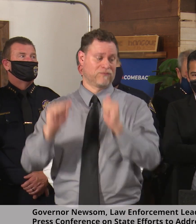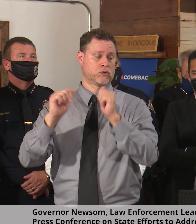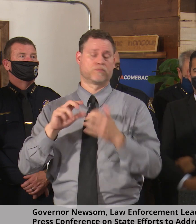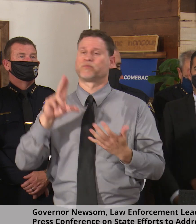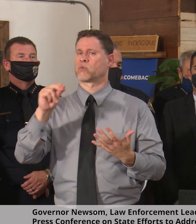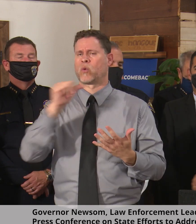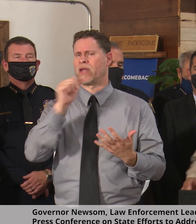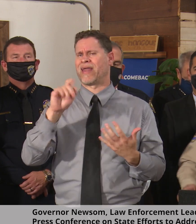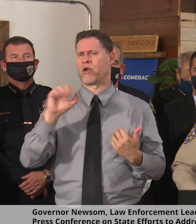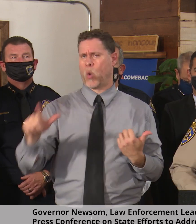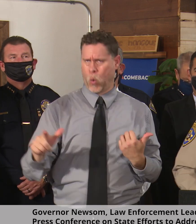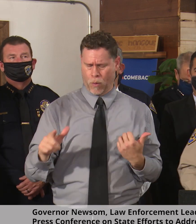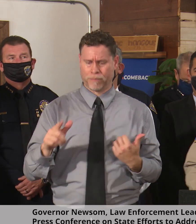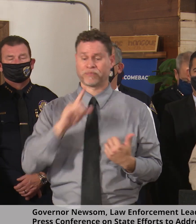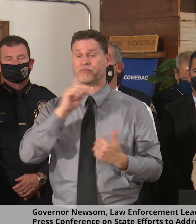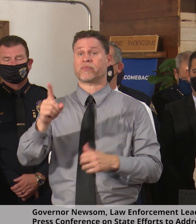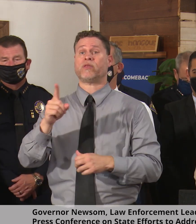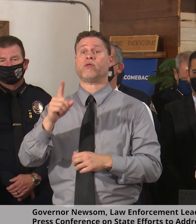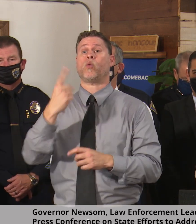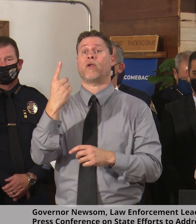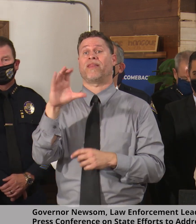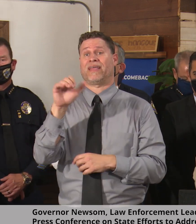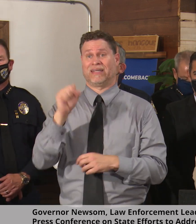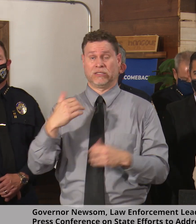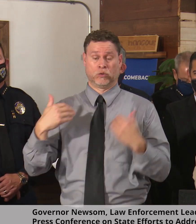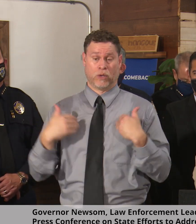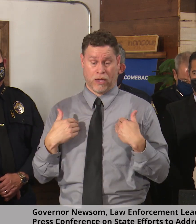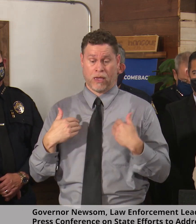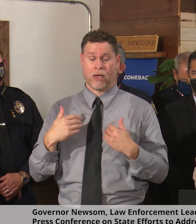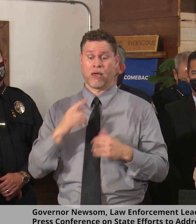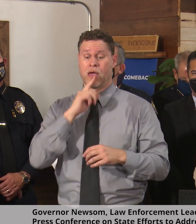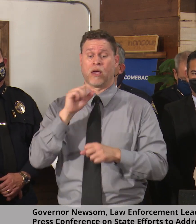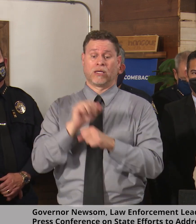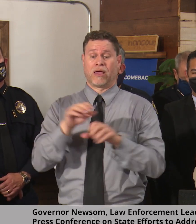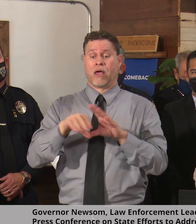not at all. Actually one of the cases that we had was actually out of San Francisco